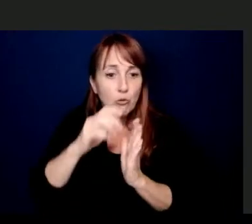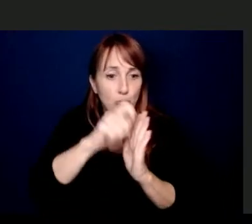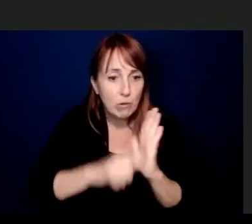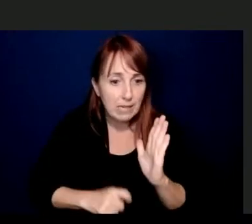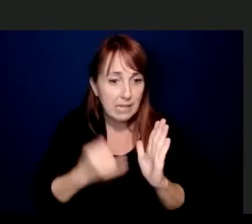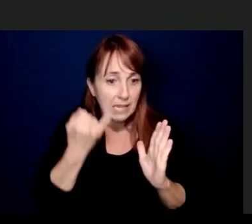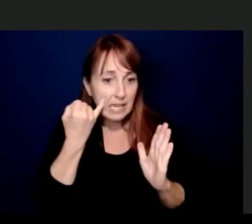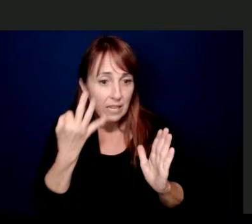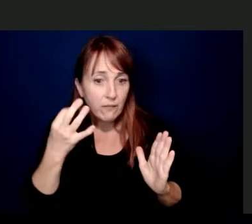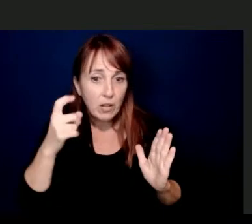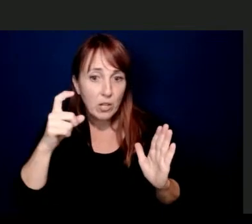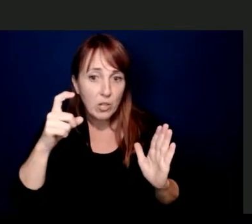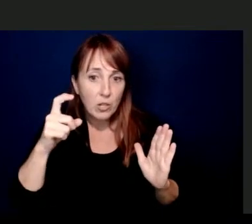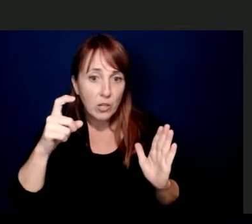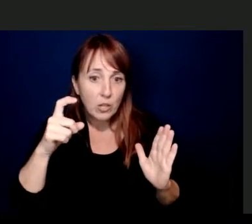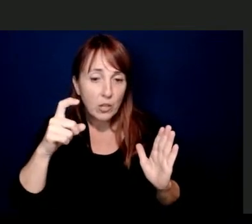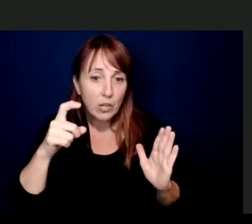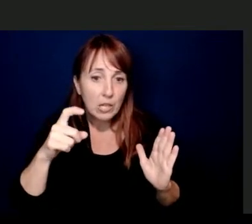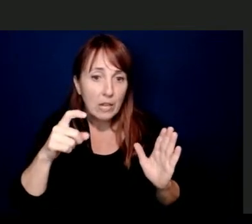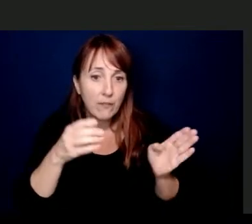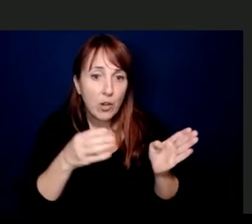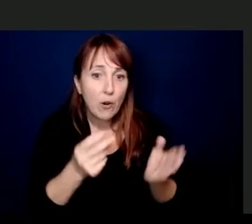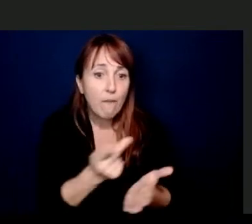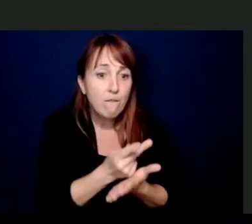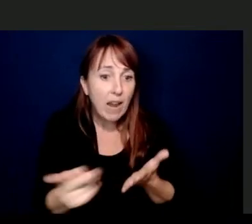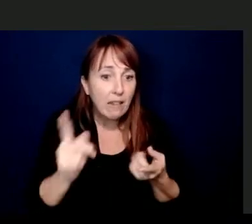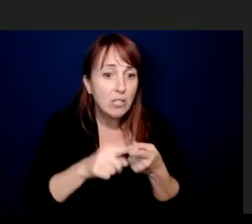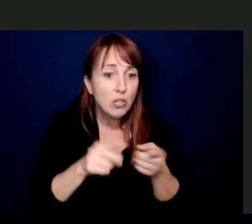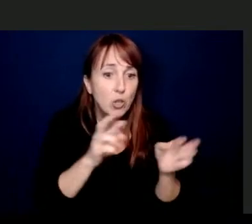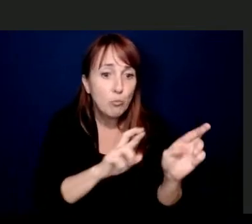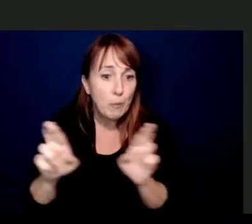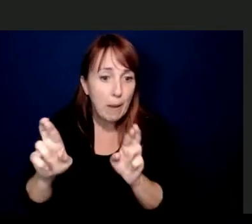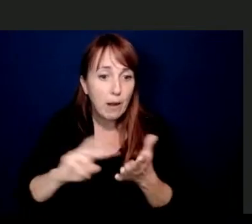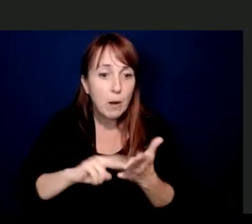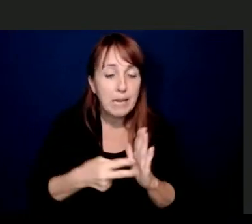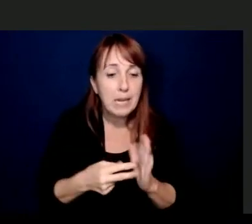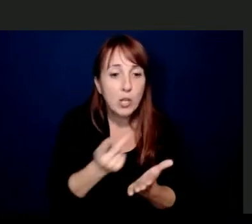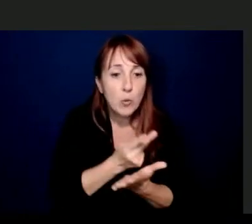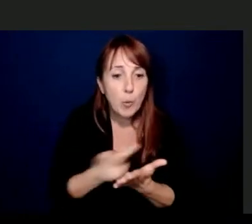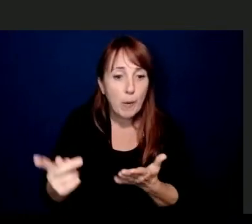prepare you or failing to prepare by failing, prepare to prepare you or preparing to feel by Benjamin Franklin.